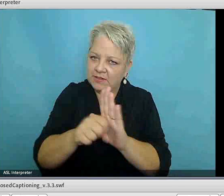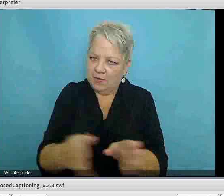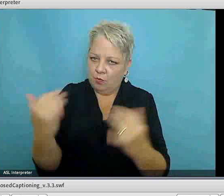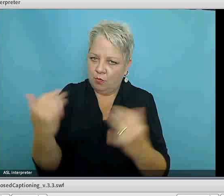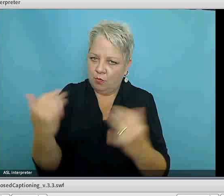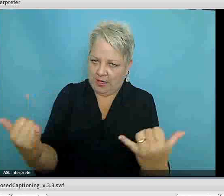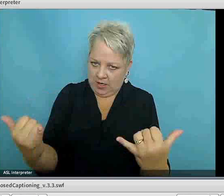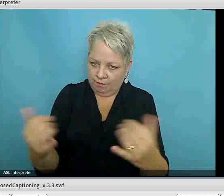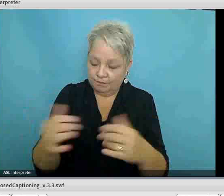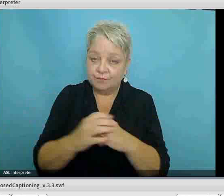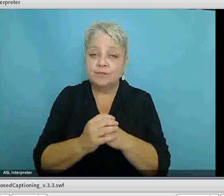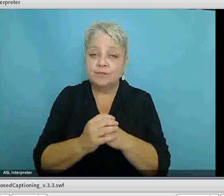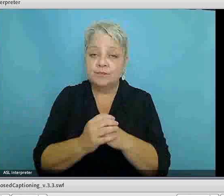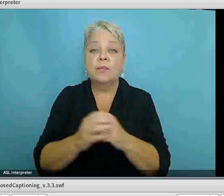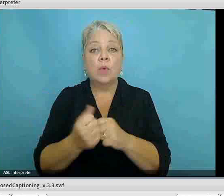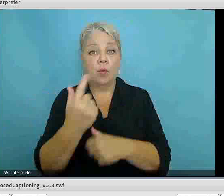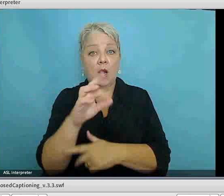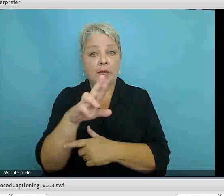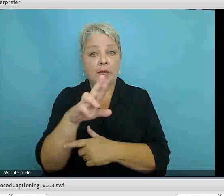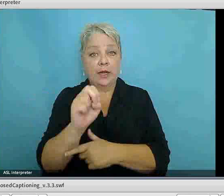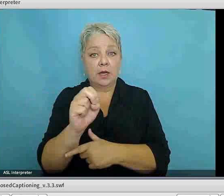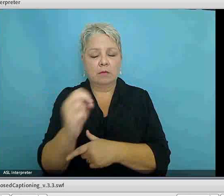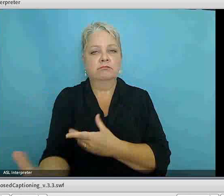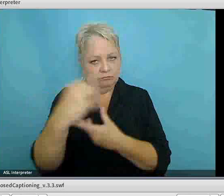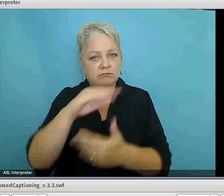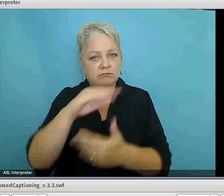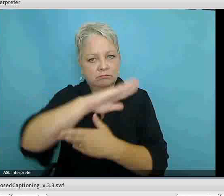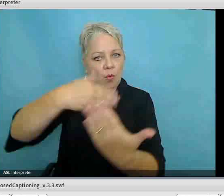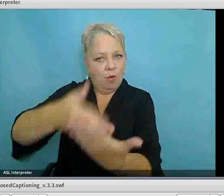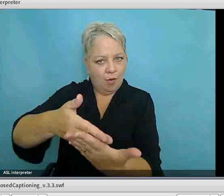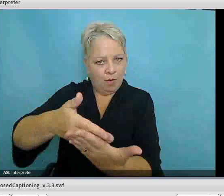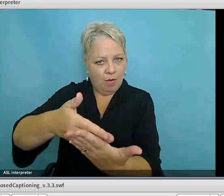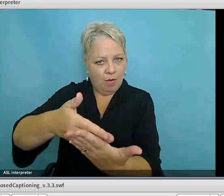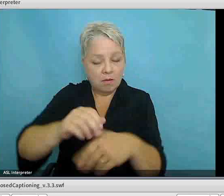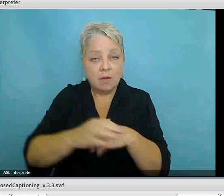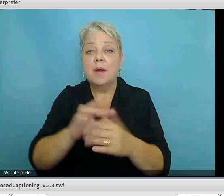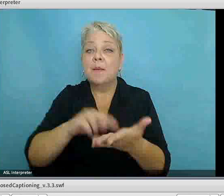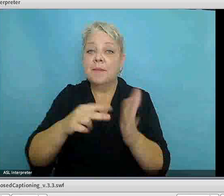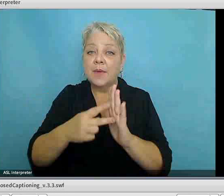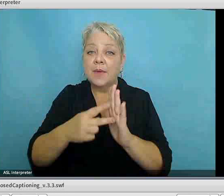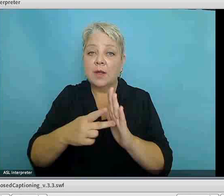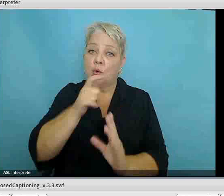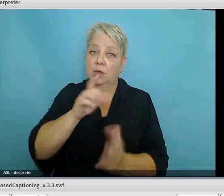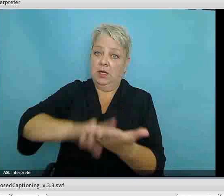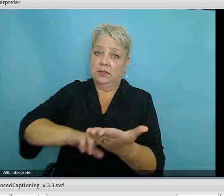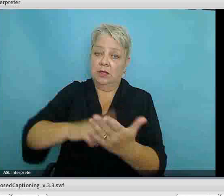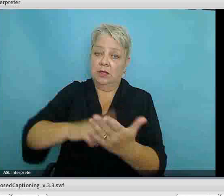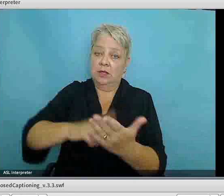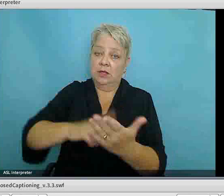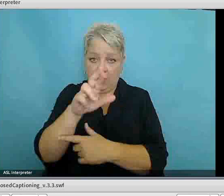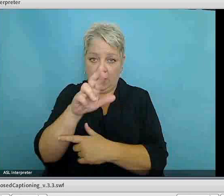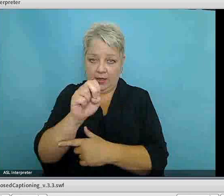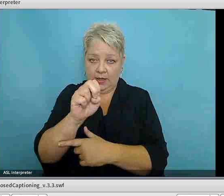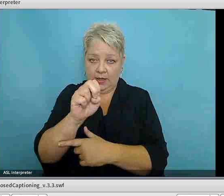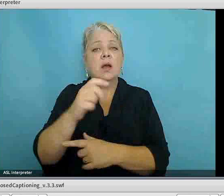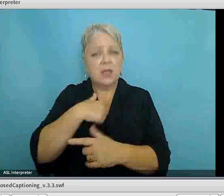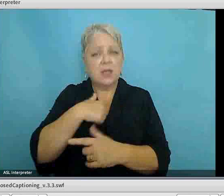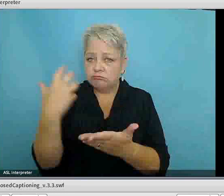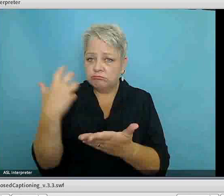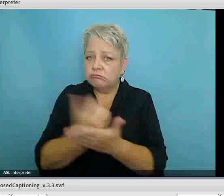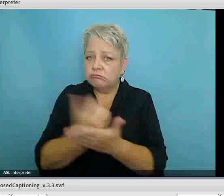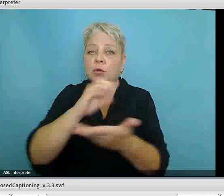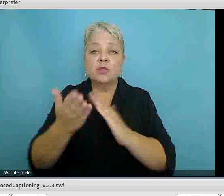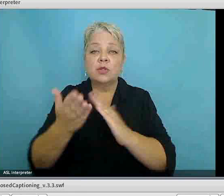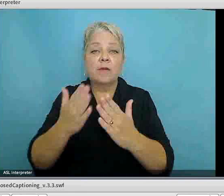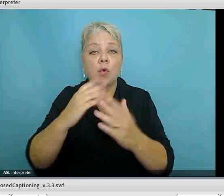With One Care, enrollees can get community-based services to promote wellness, recovery, self-management